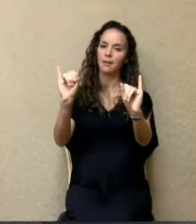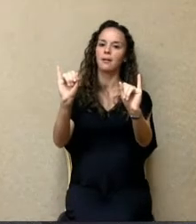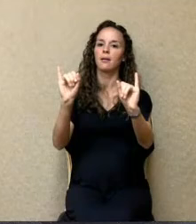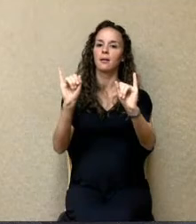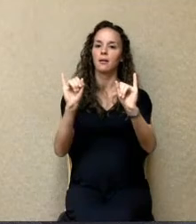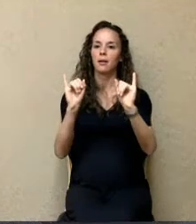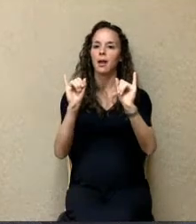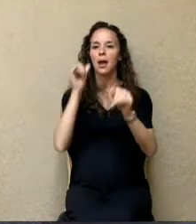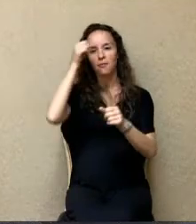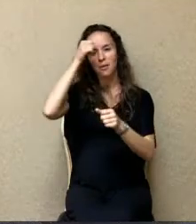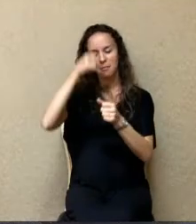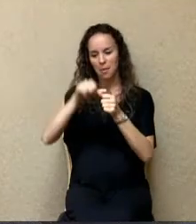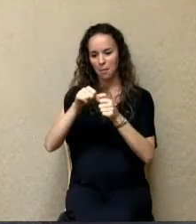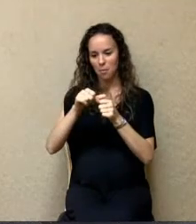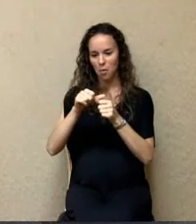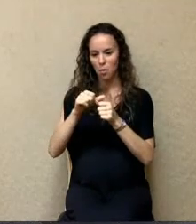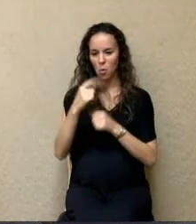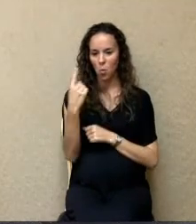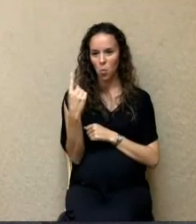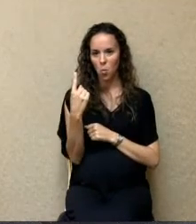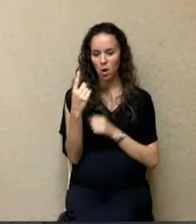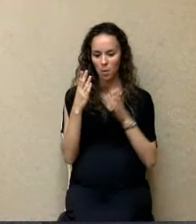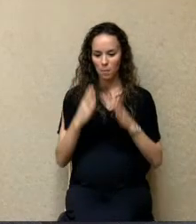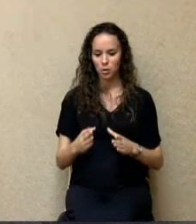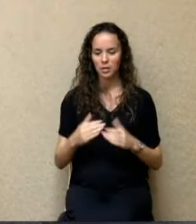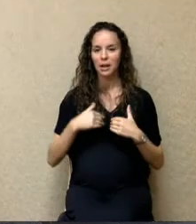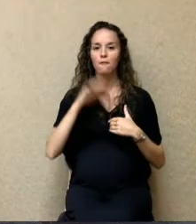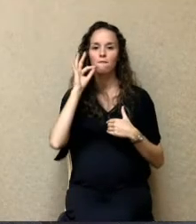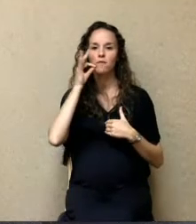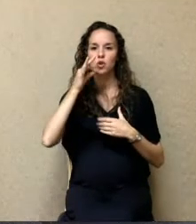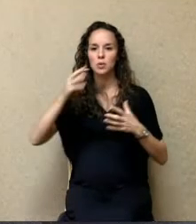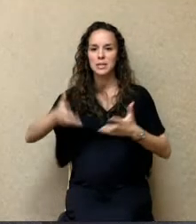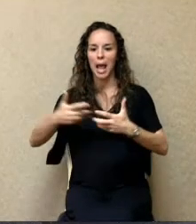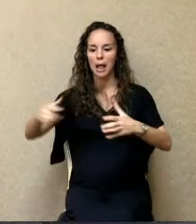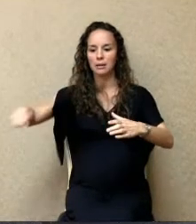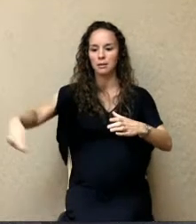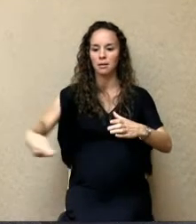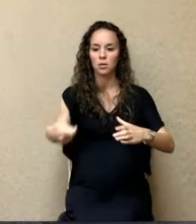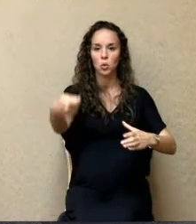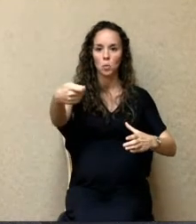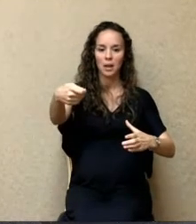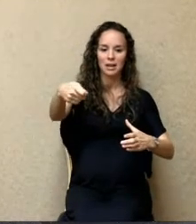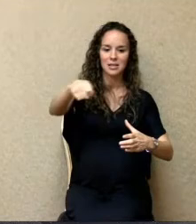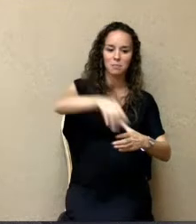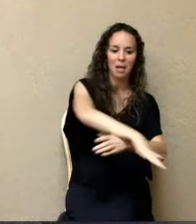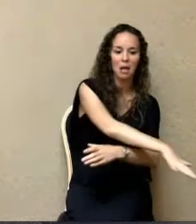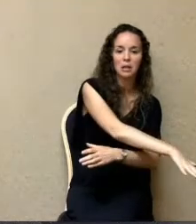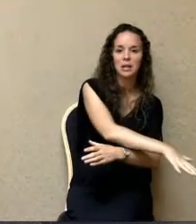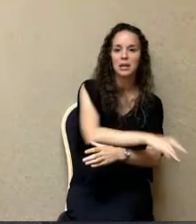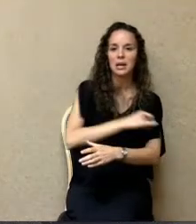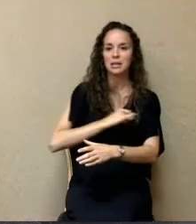There was, I remember one was scooping the fruit salad and spilled and the staff literally yells and goes, oh my gosh.